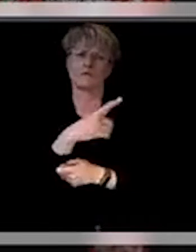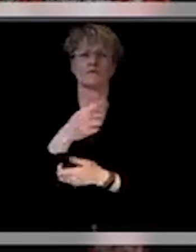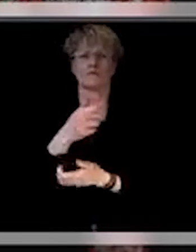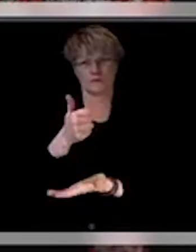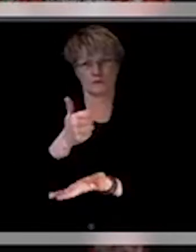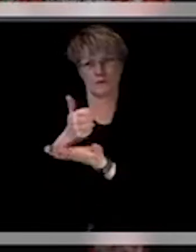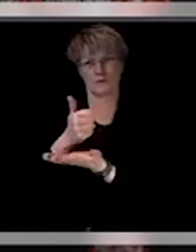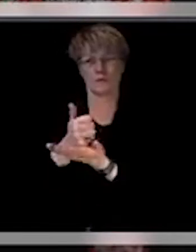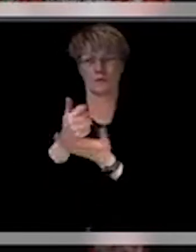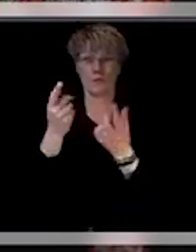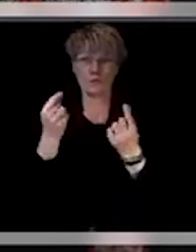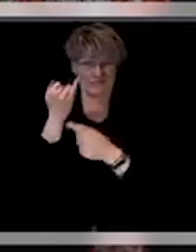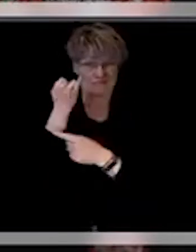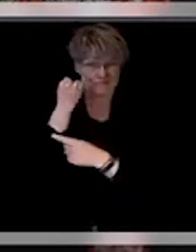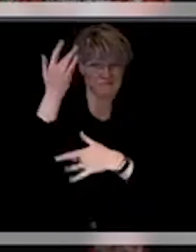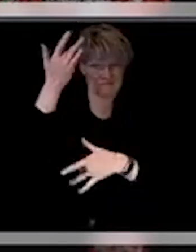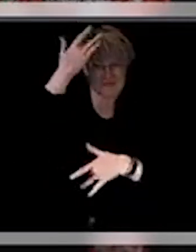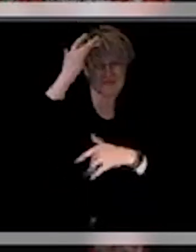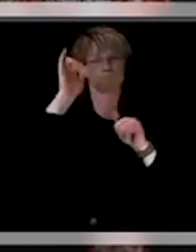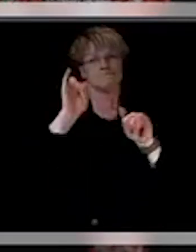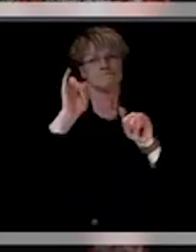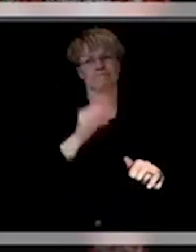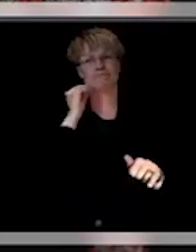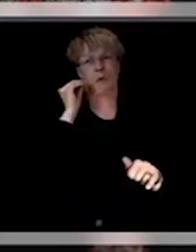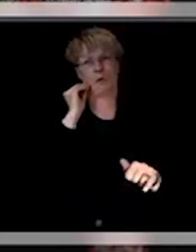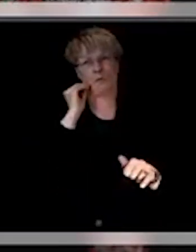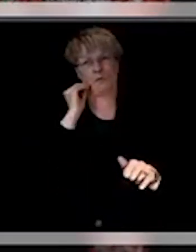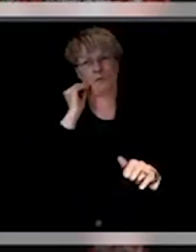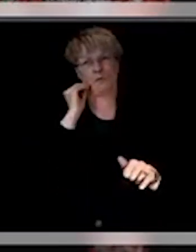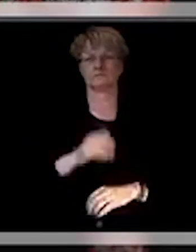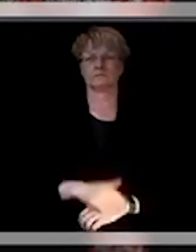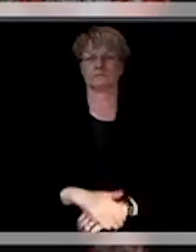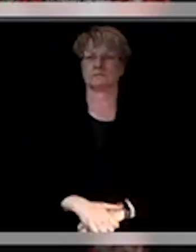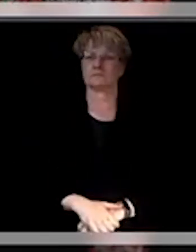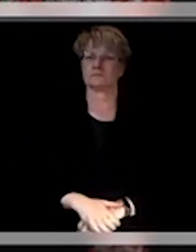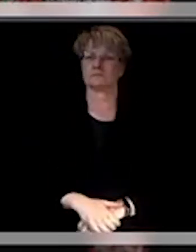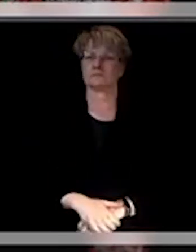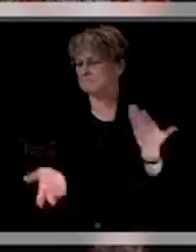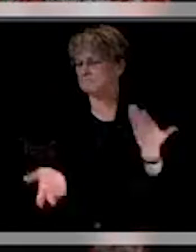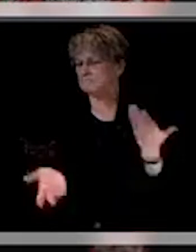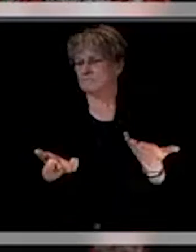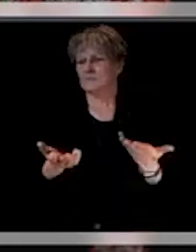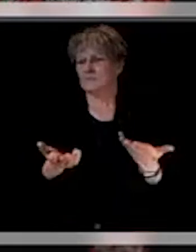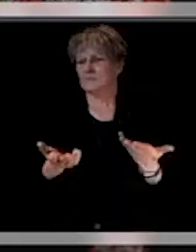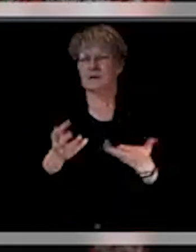stay home if you're sick. If you even have very mild respiratory symptoms, stay home